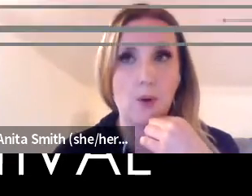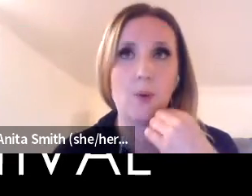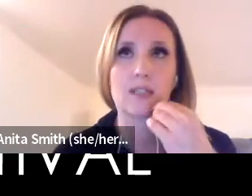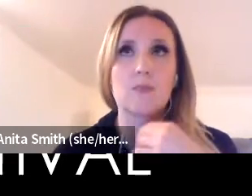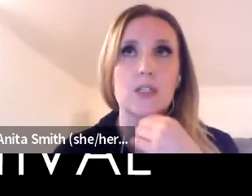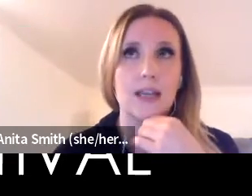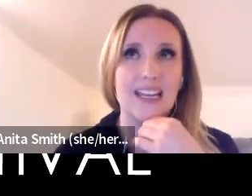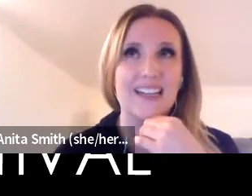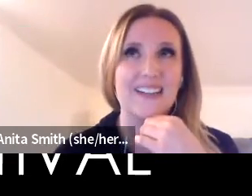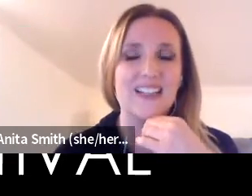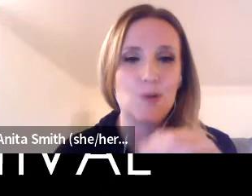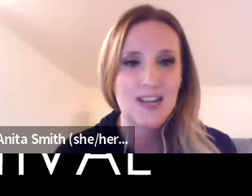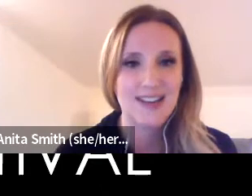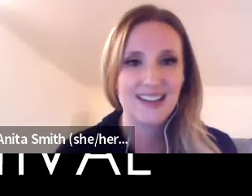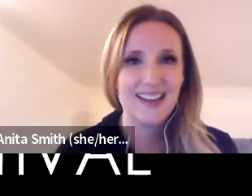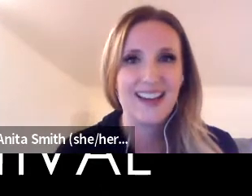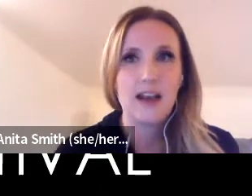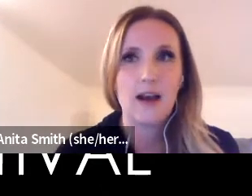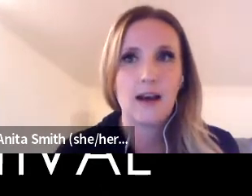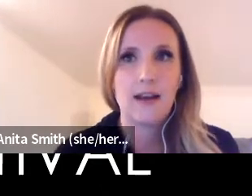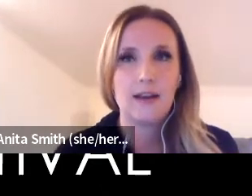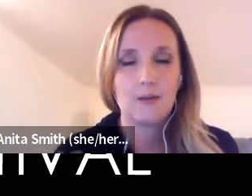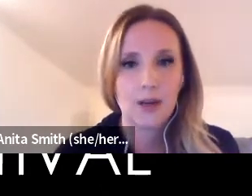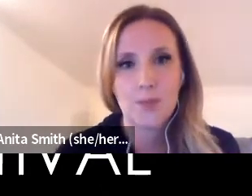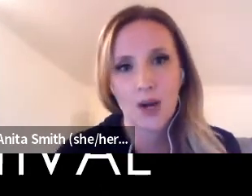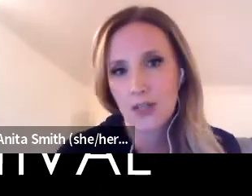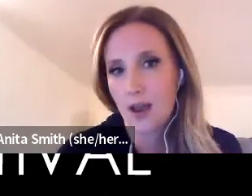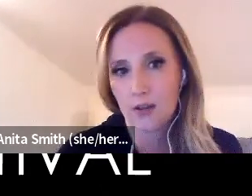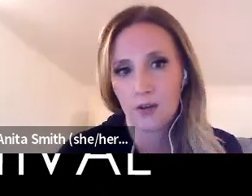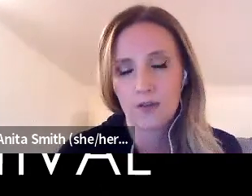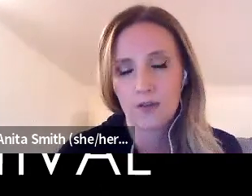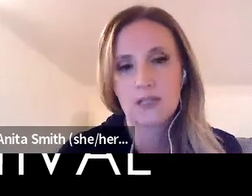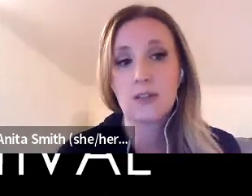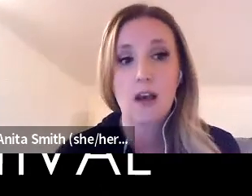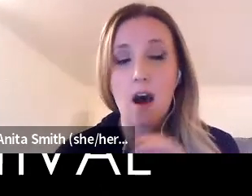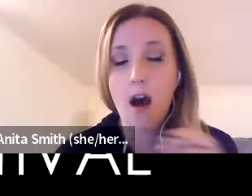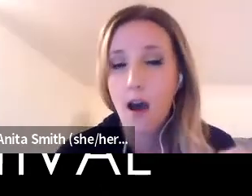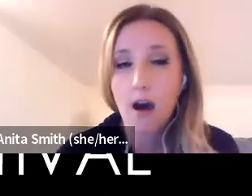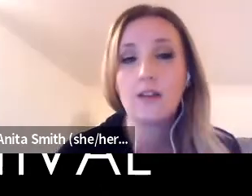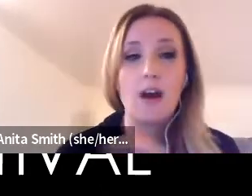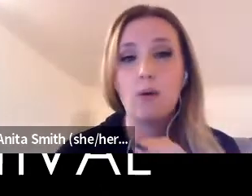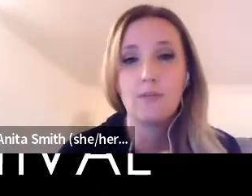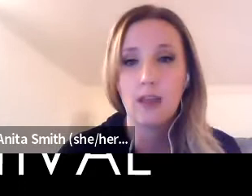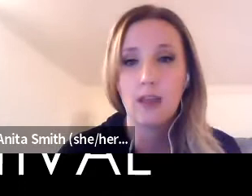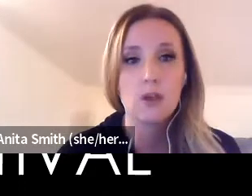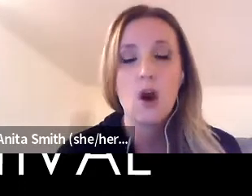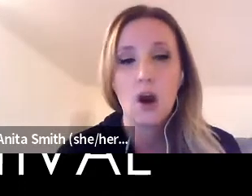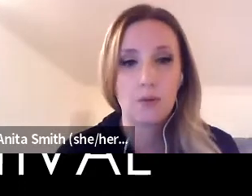But what makes us particularly unique when compared to other Fringe Festivals is all of our venues are